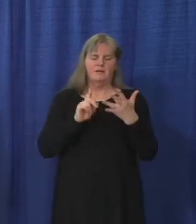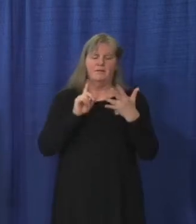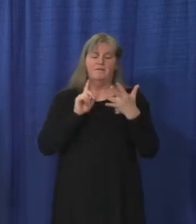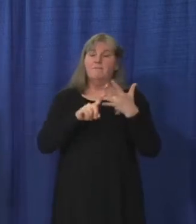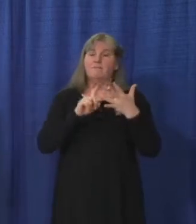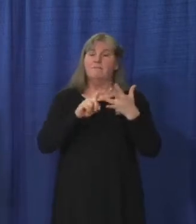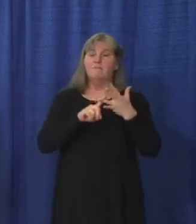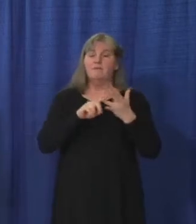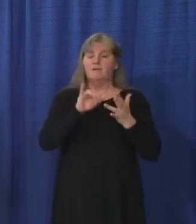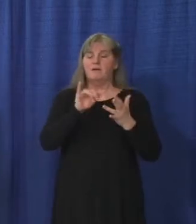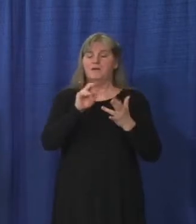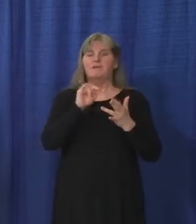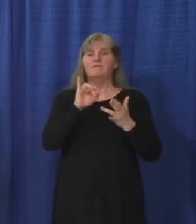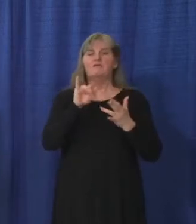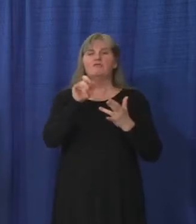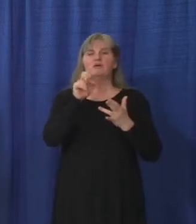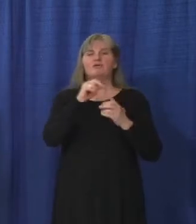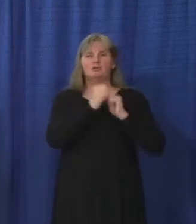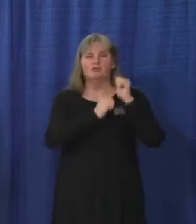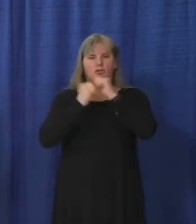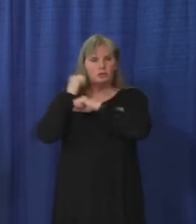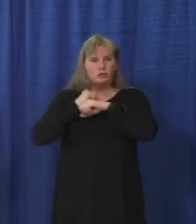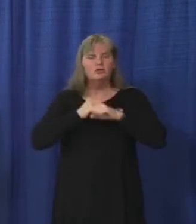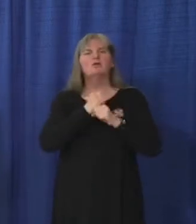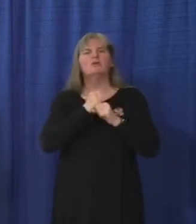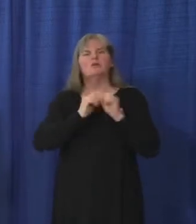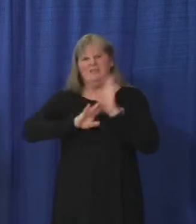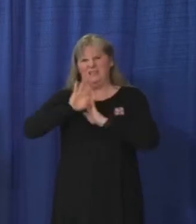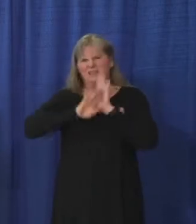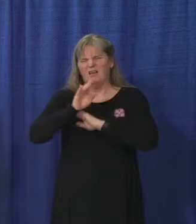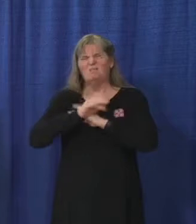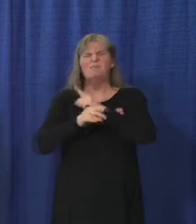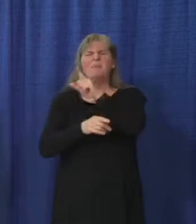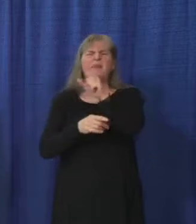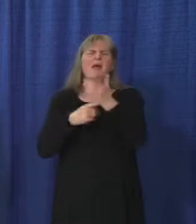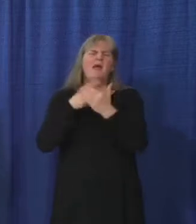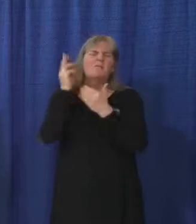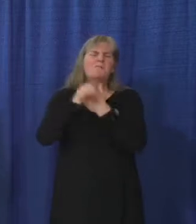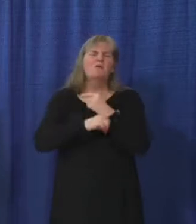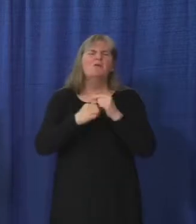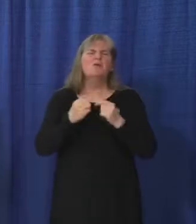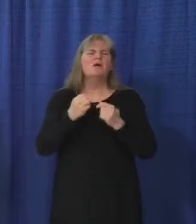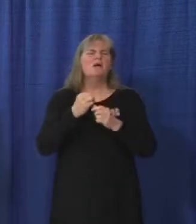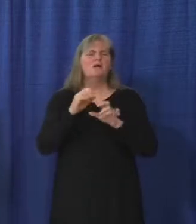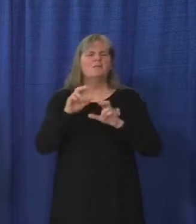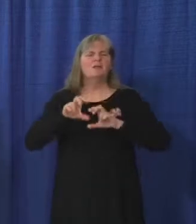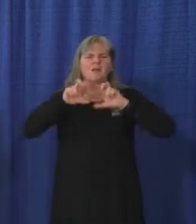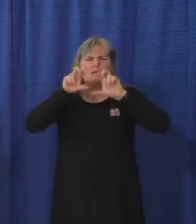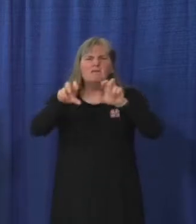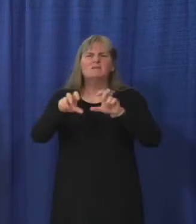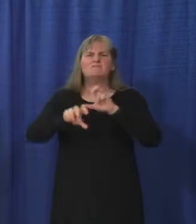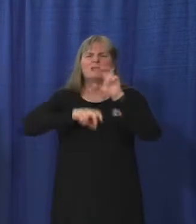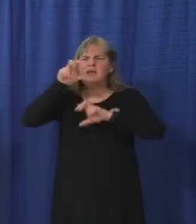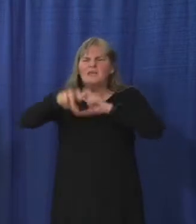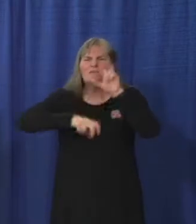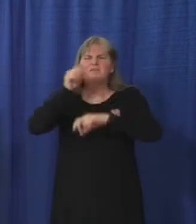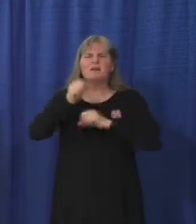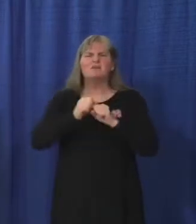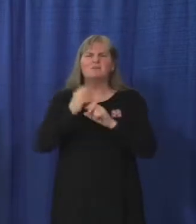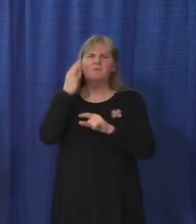Infrastructure develop at projects represent investment in the future prosperity in the focused on long-term benefits.